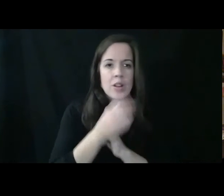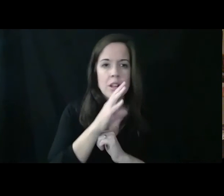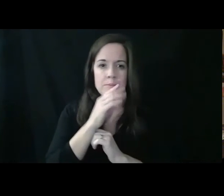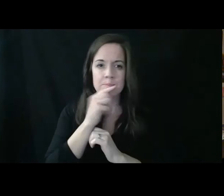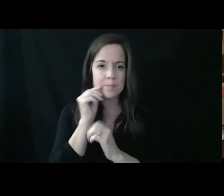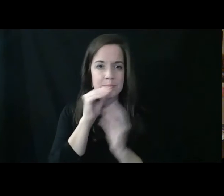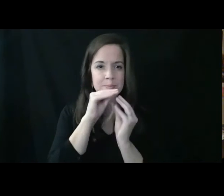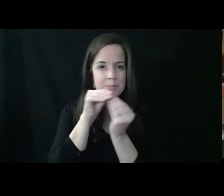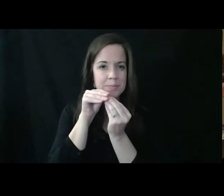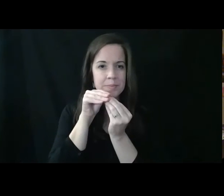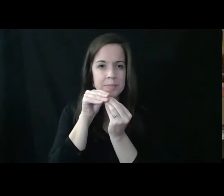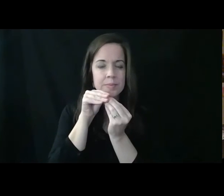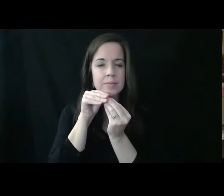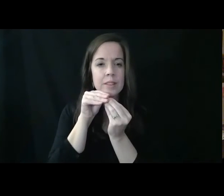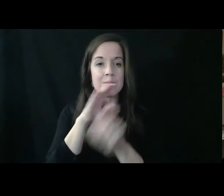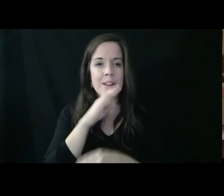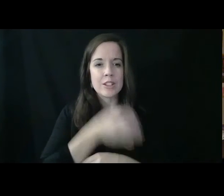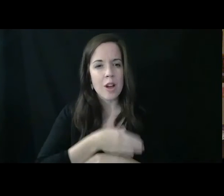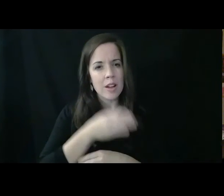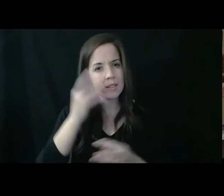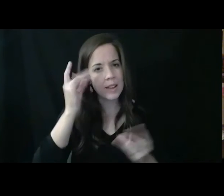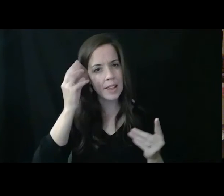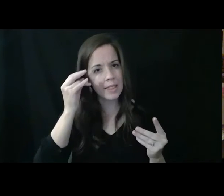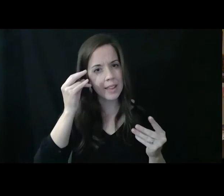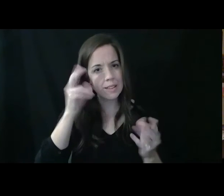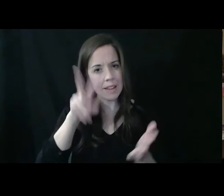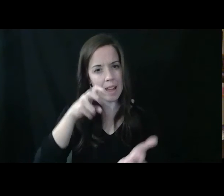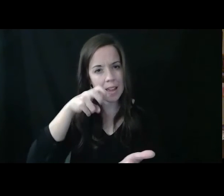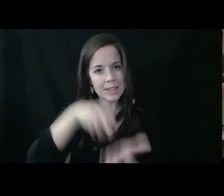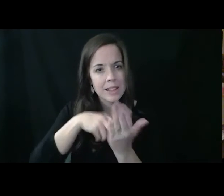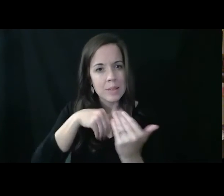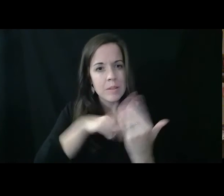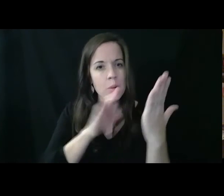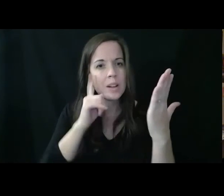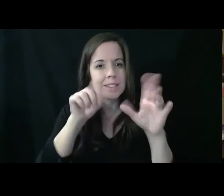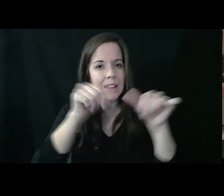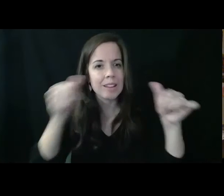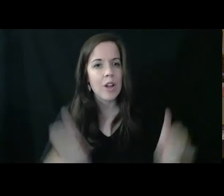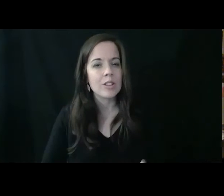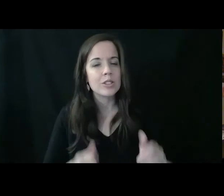My daughter, I think, kneeling before her as if she is an altar, whispering, you are upset.